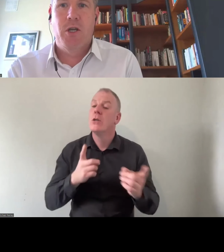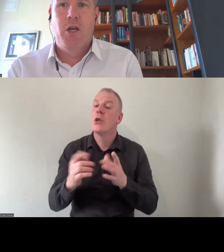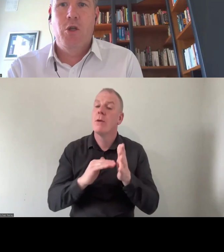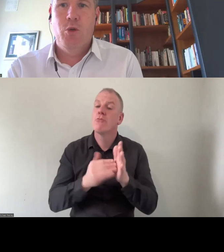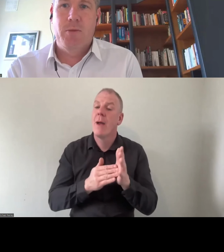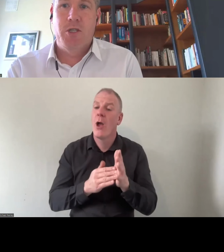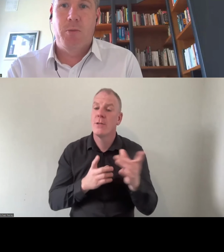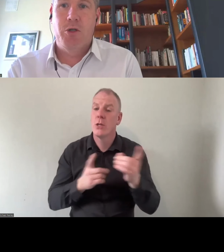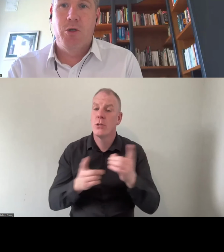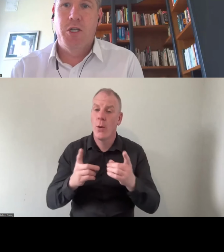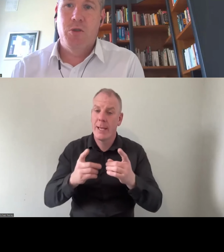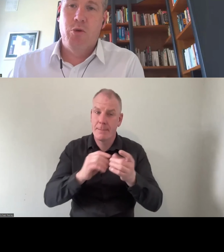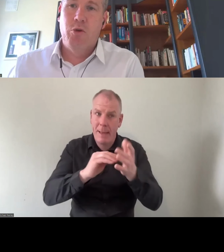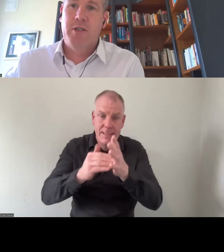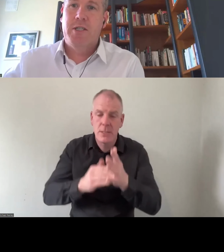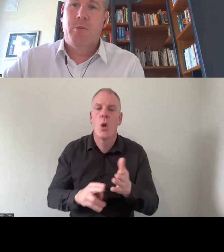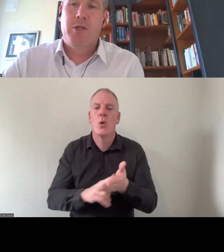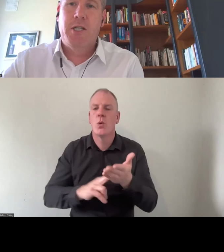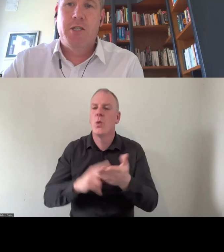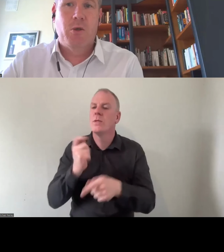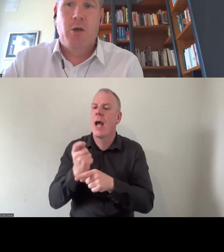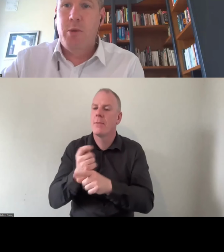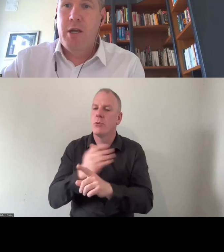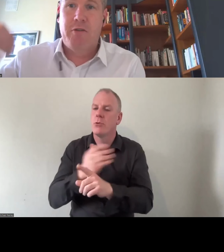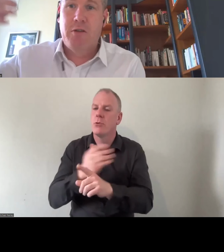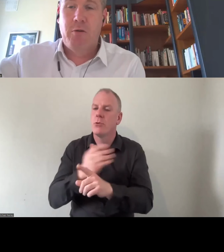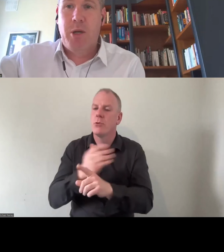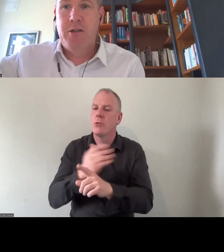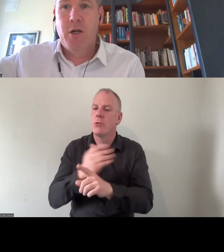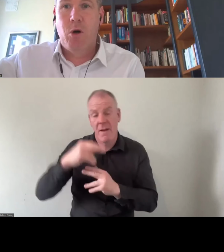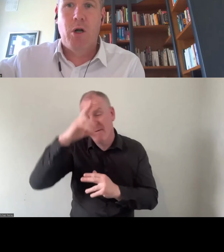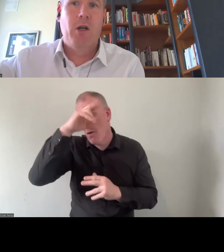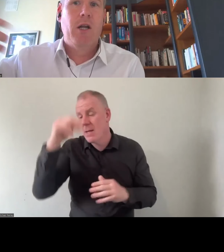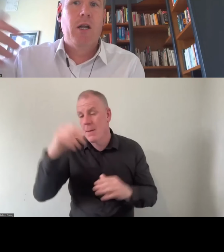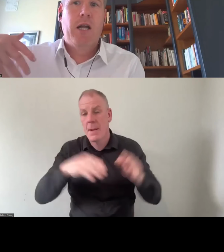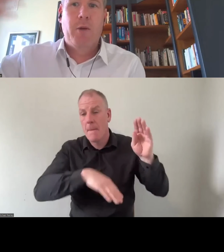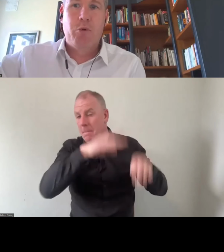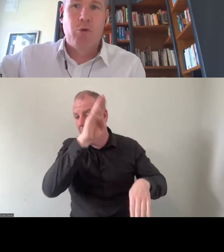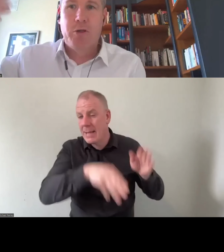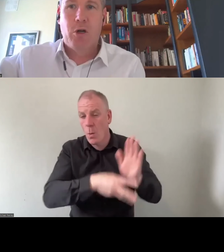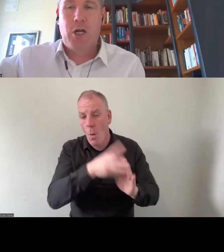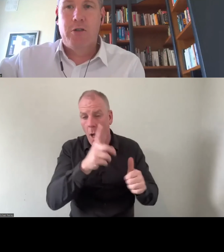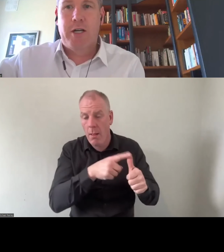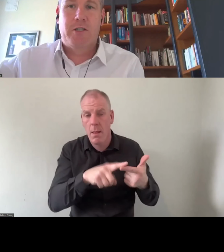use them as opportunities to improve accessibility. So that could be everything from painting a wall and improving colour contrast,